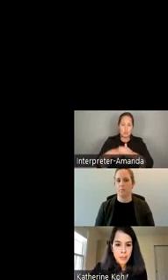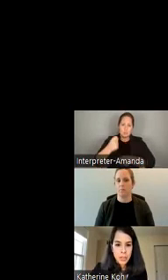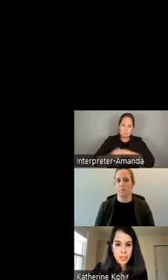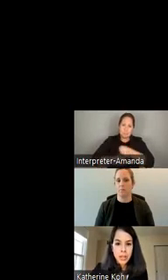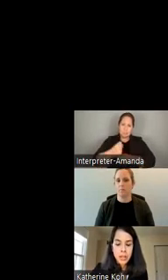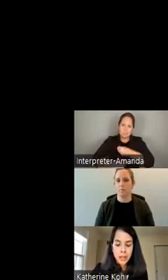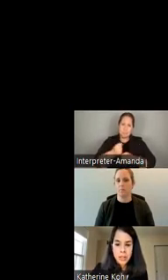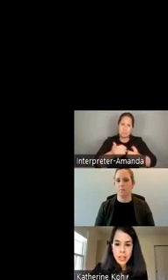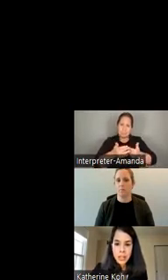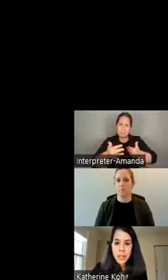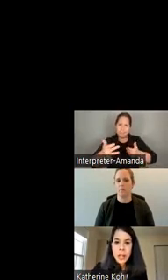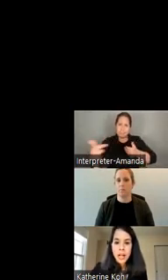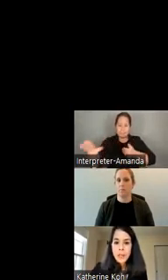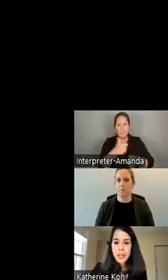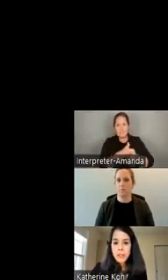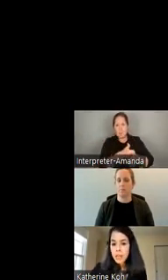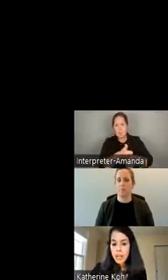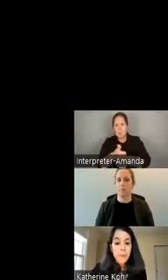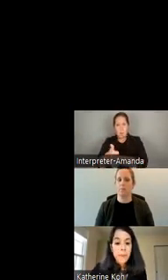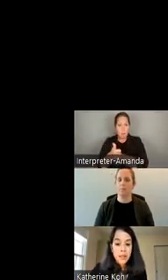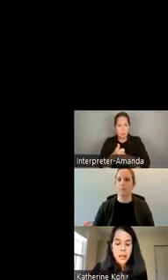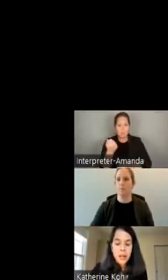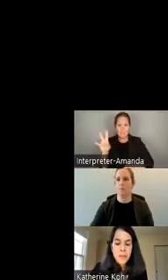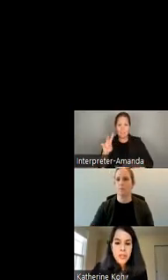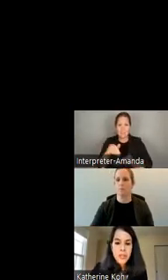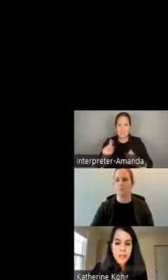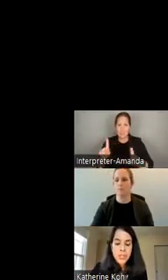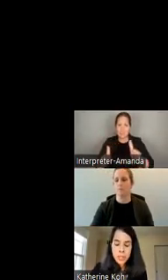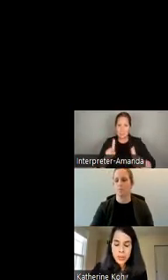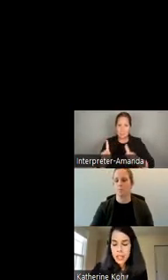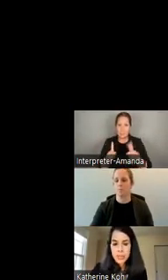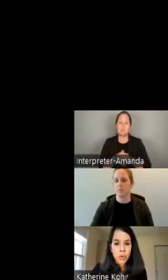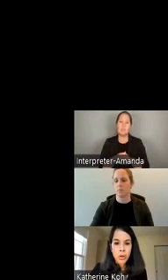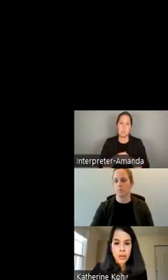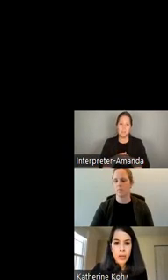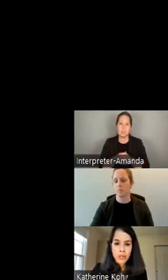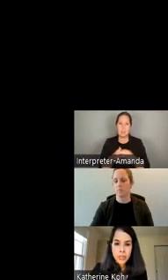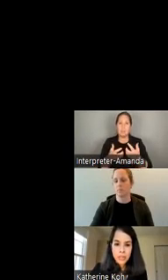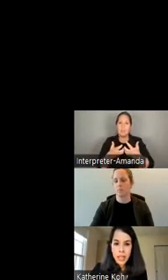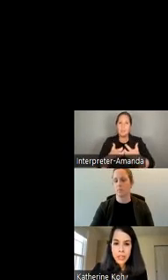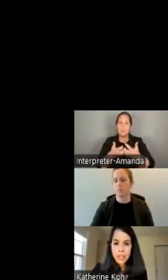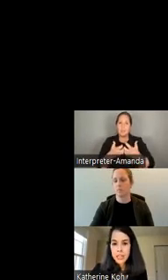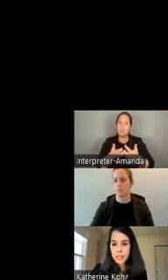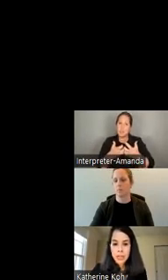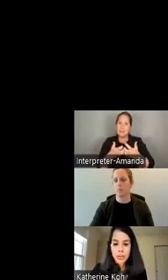major strength of our study and machine learning as a form of artificial intelligence that is able